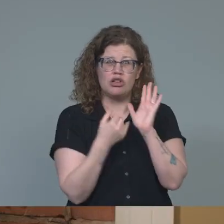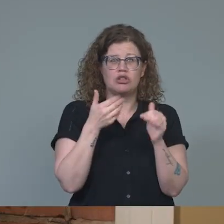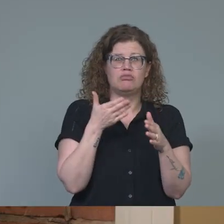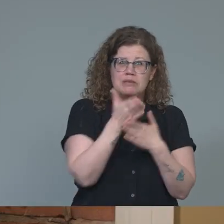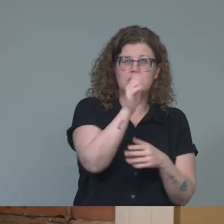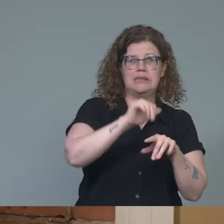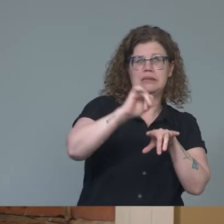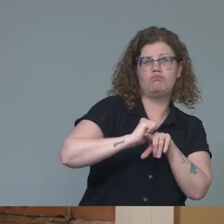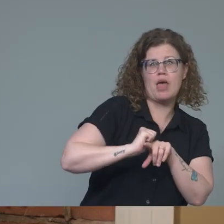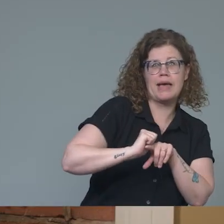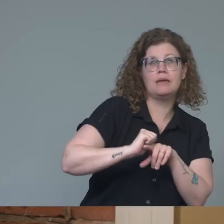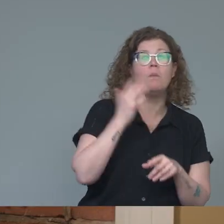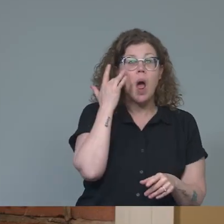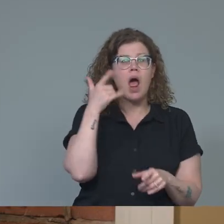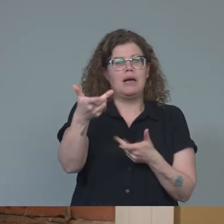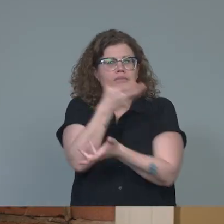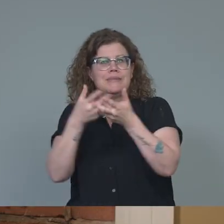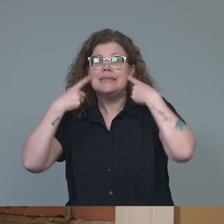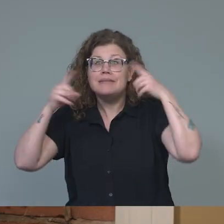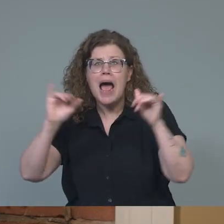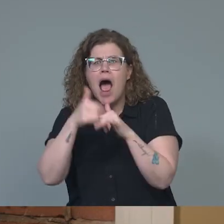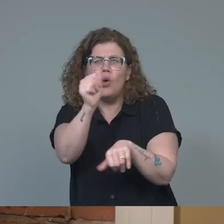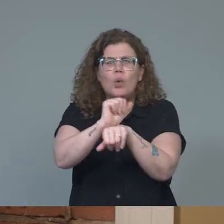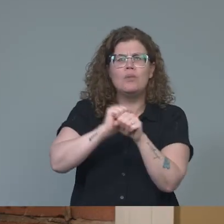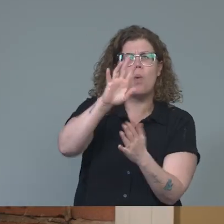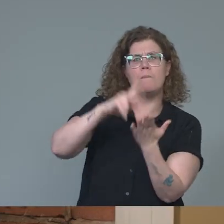always remember that doing community engagement is an additional task on top of the artwork,